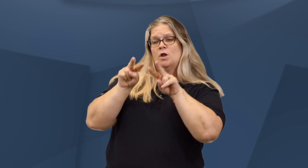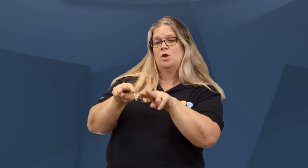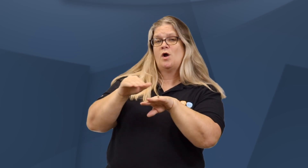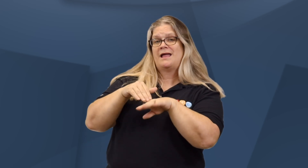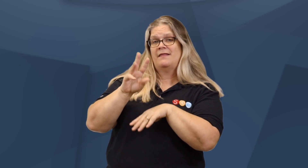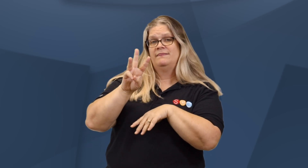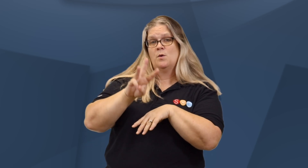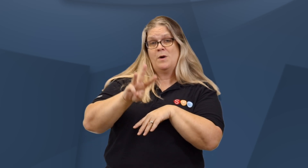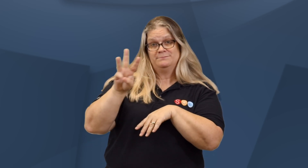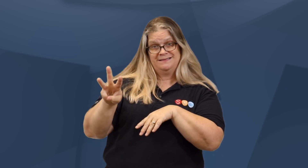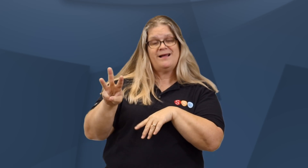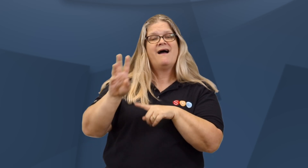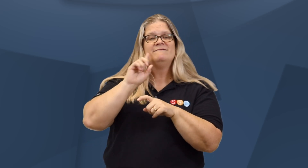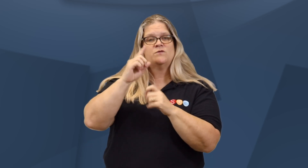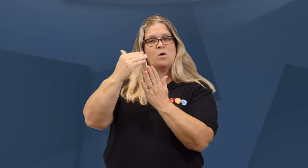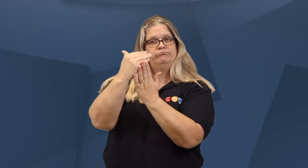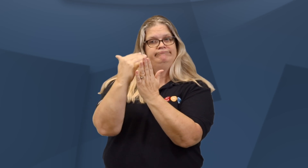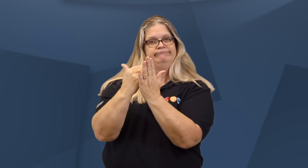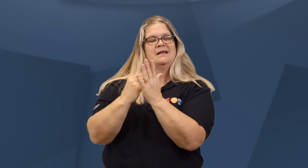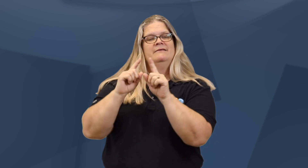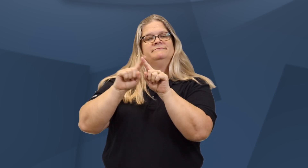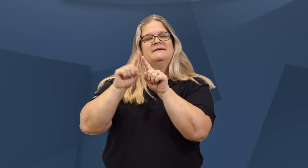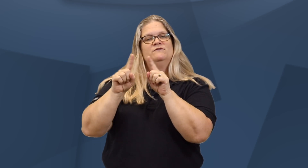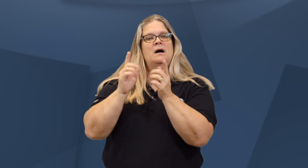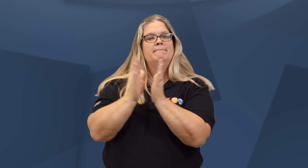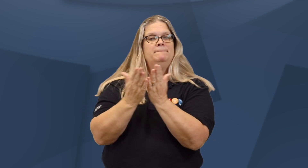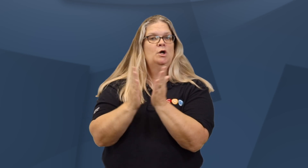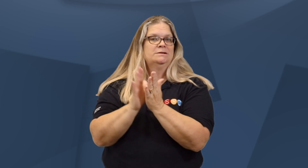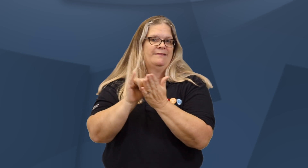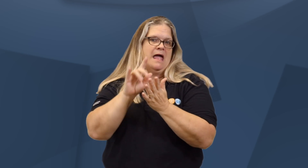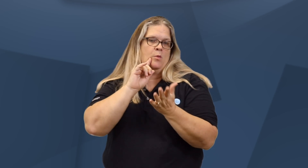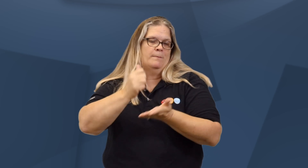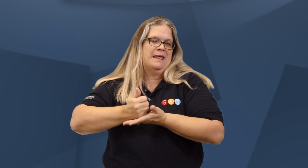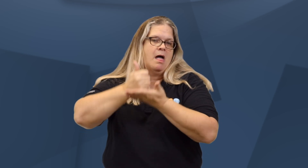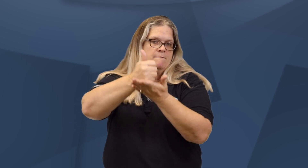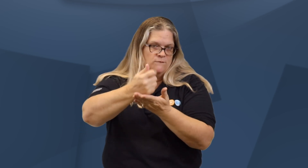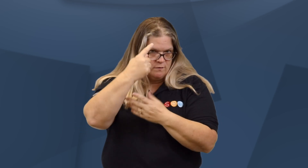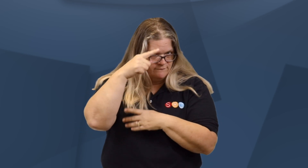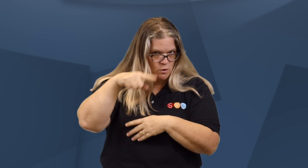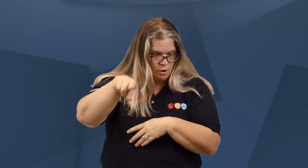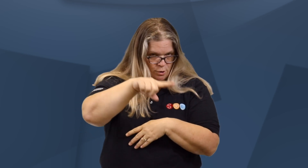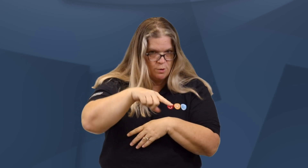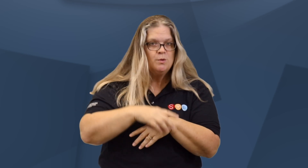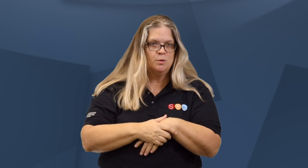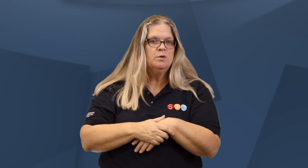You can look on the website for other texts or books that may be helpful to you.